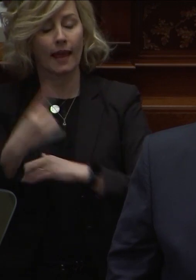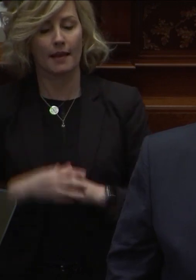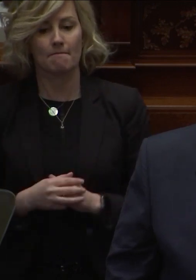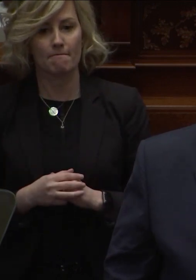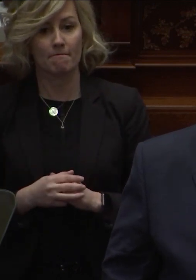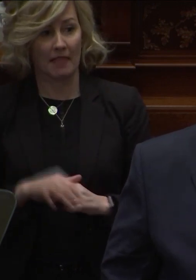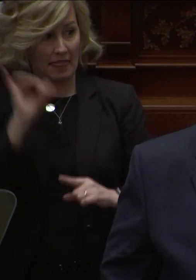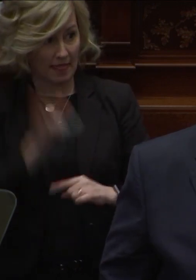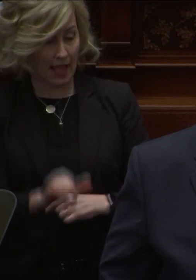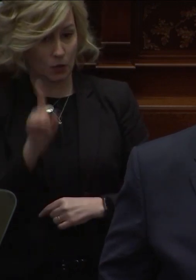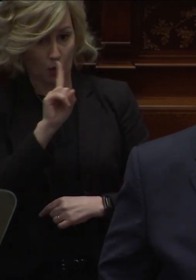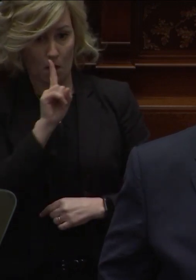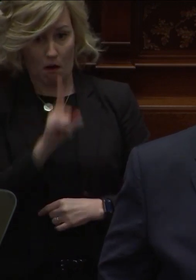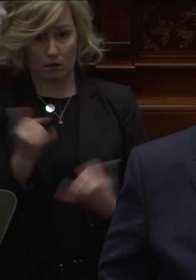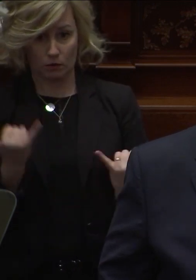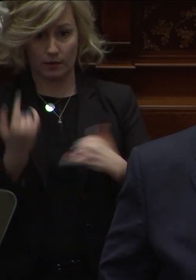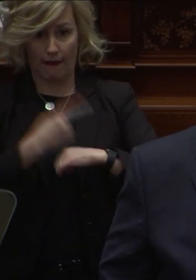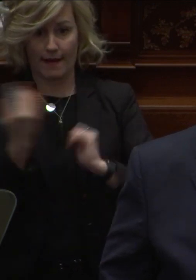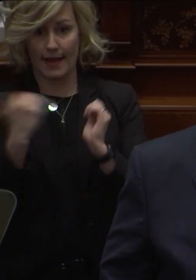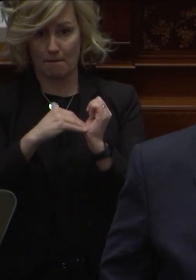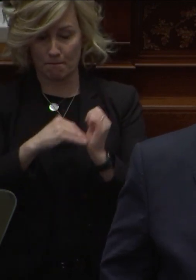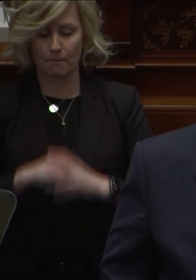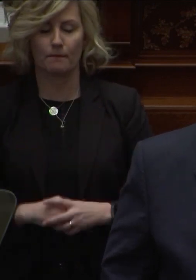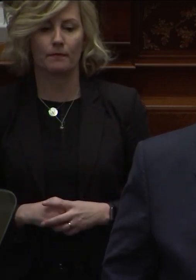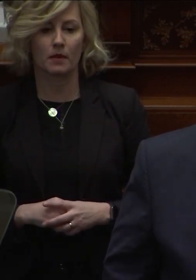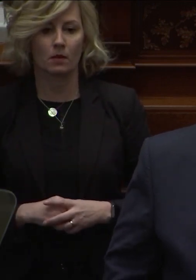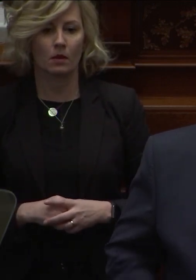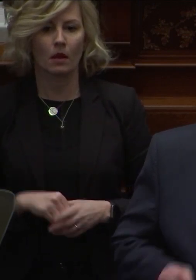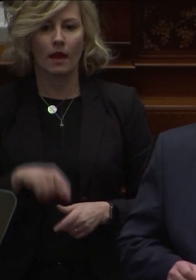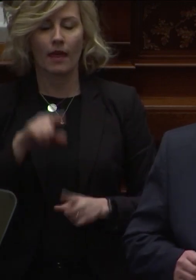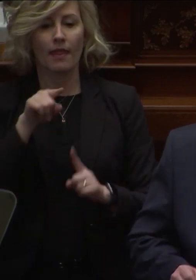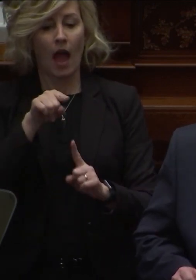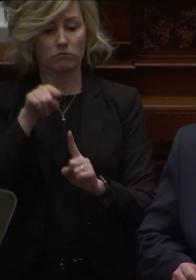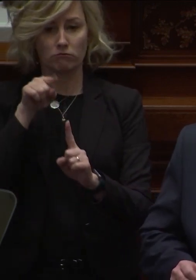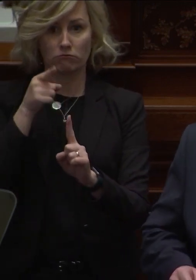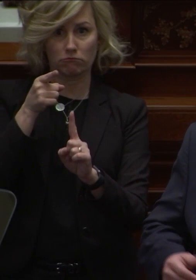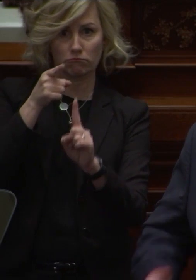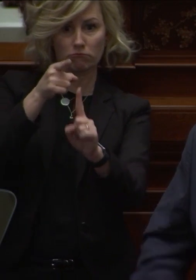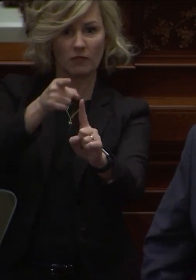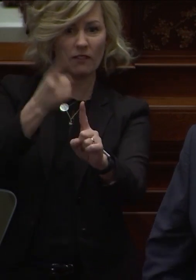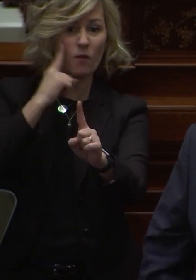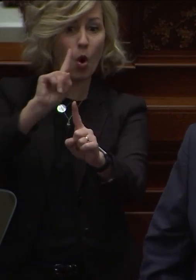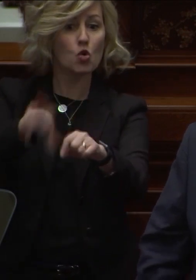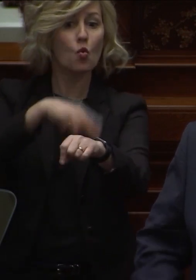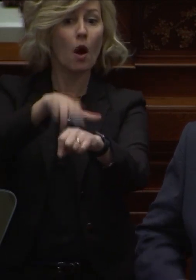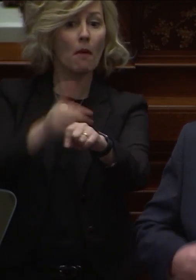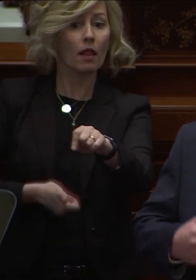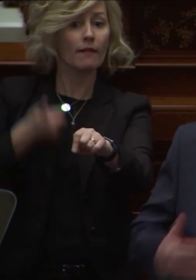SIGHT." TODAY, THAT IS WHERE WE FIND